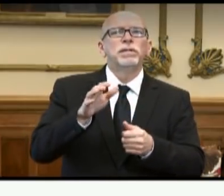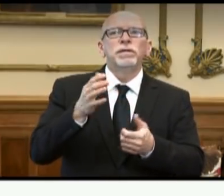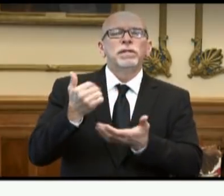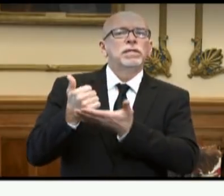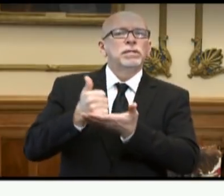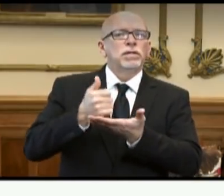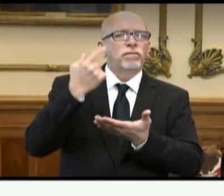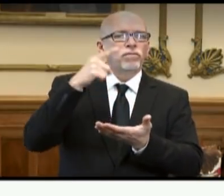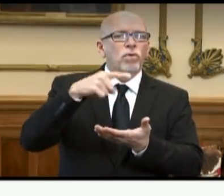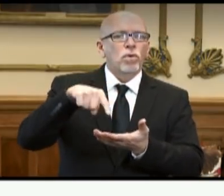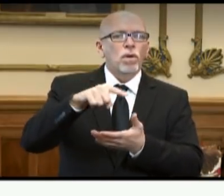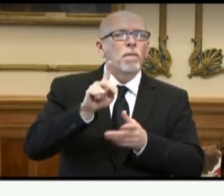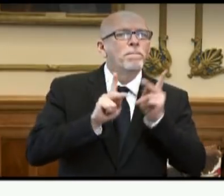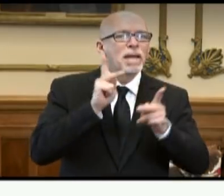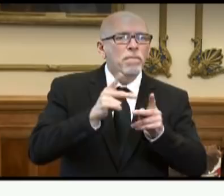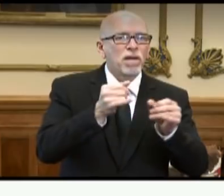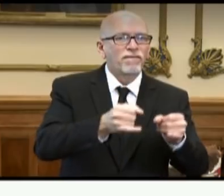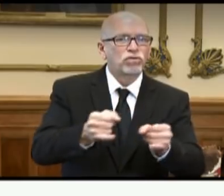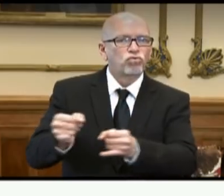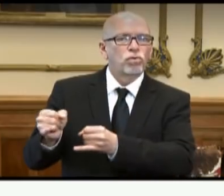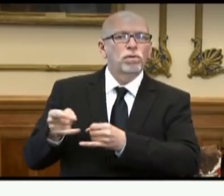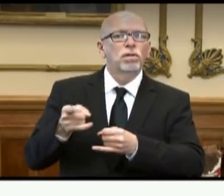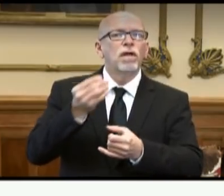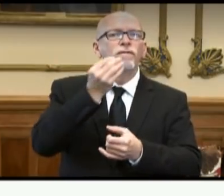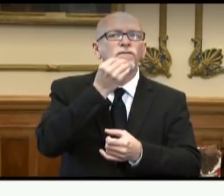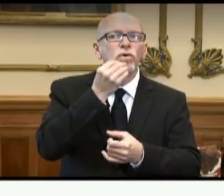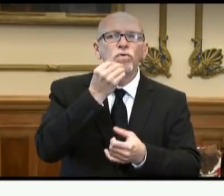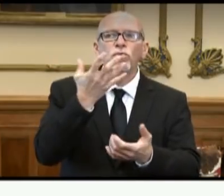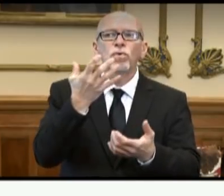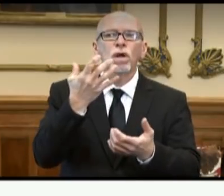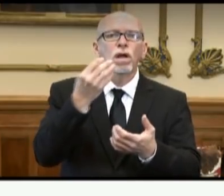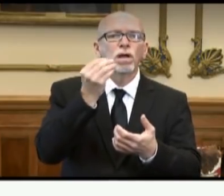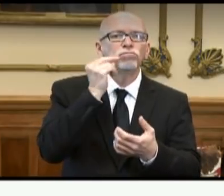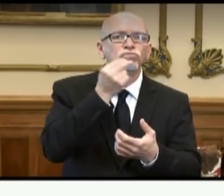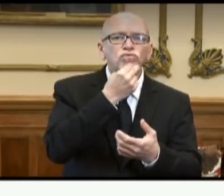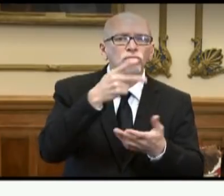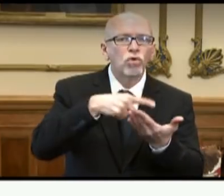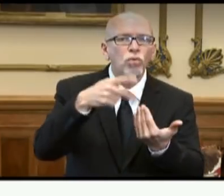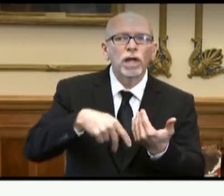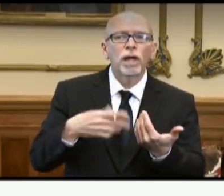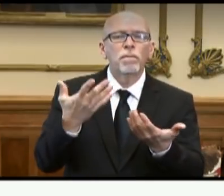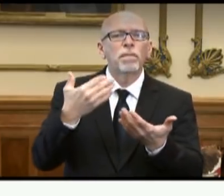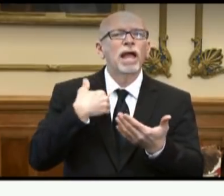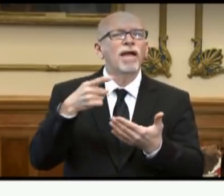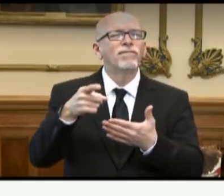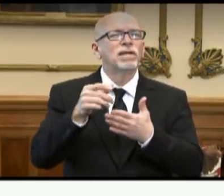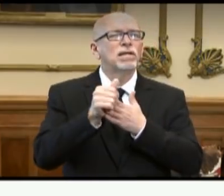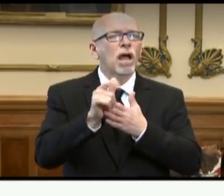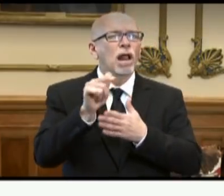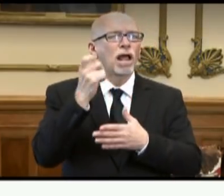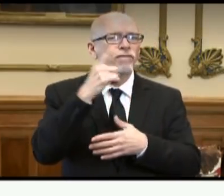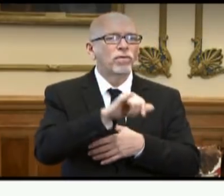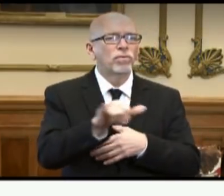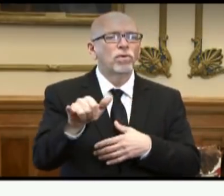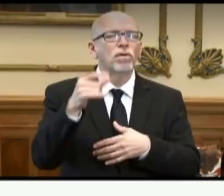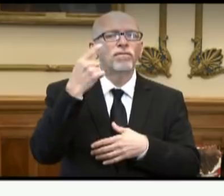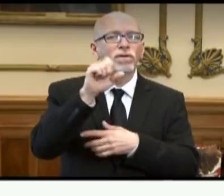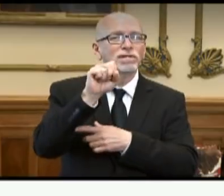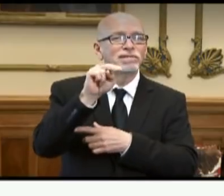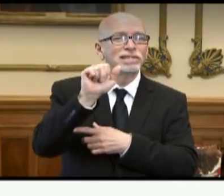THE SECOND INSTALLMENT DEALT REALLY WITH PROVIDING ASSISTANCE TO INDIVIDUALS.